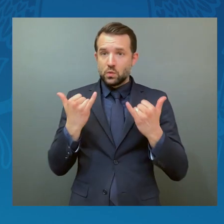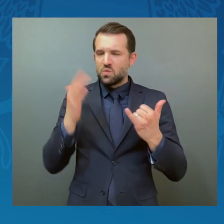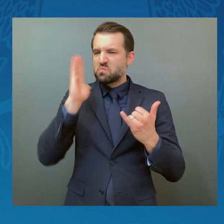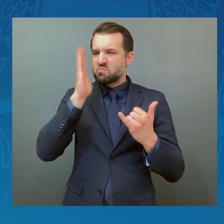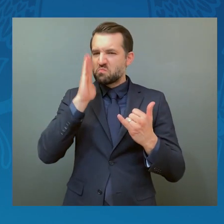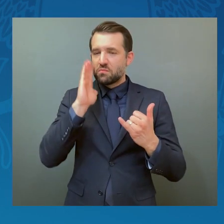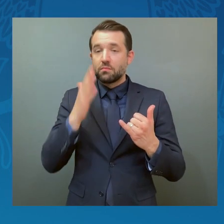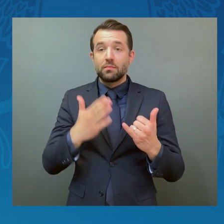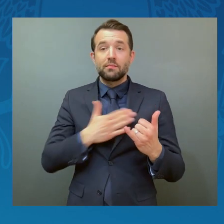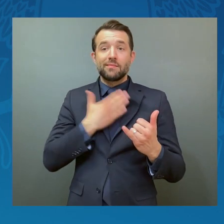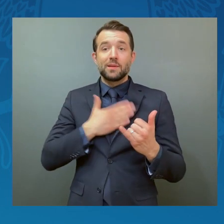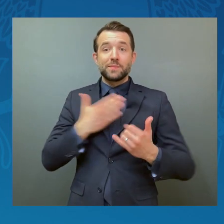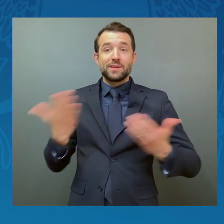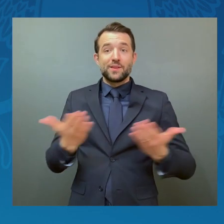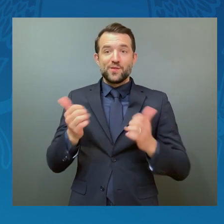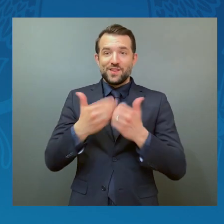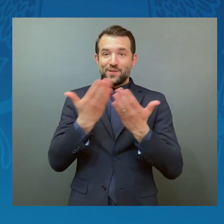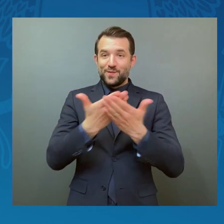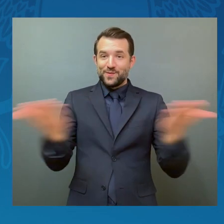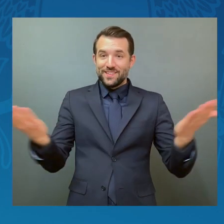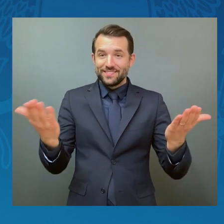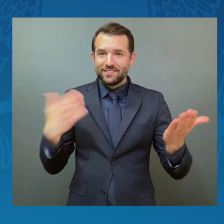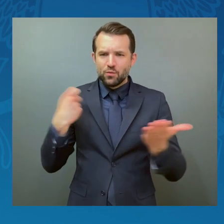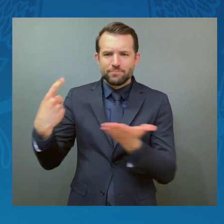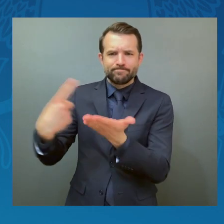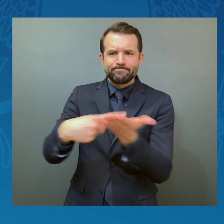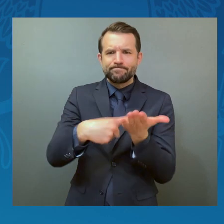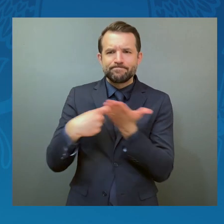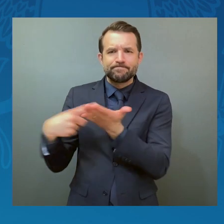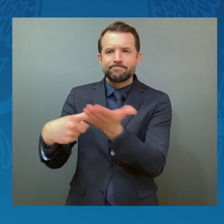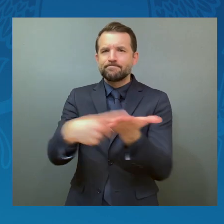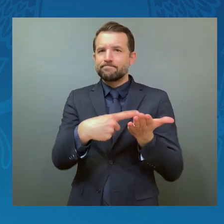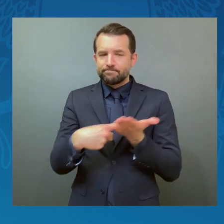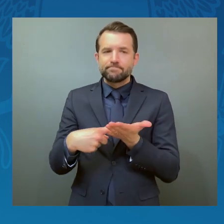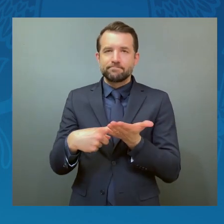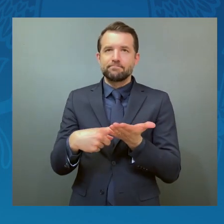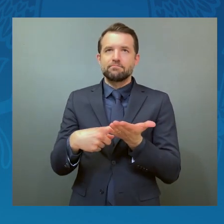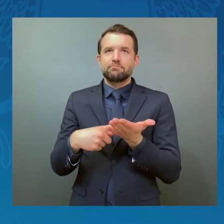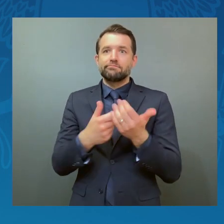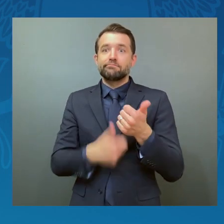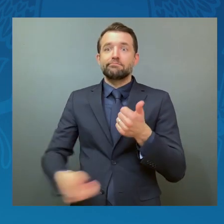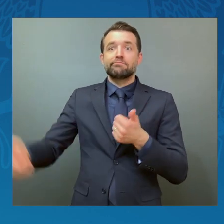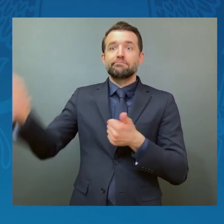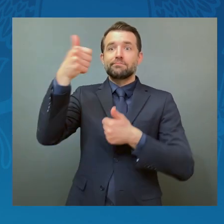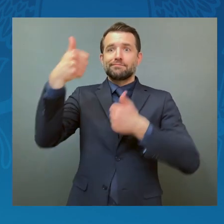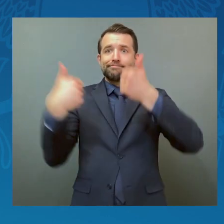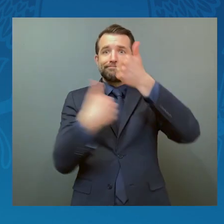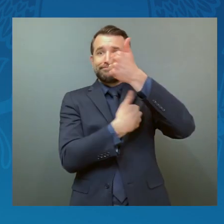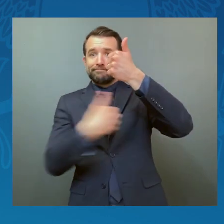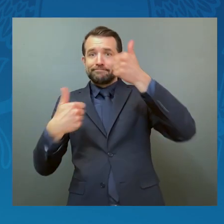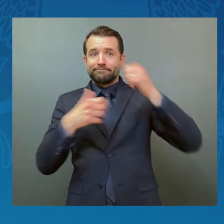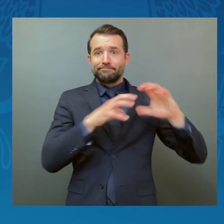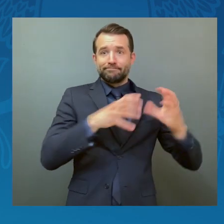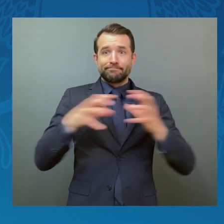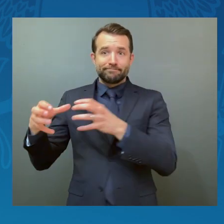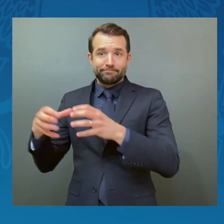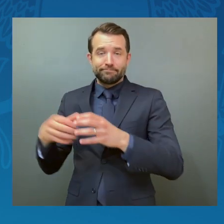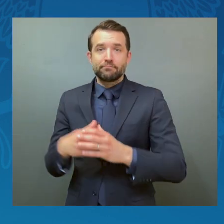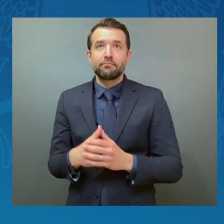to talk a little bit about how we as an administration can alleviate the burden of medical debt for American families.